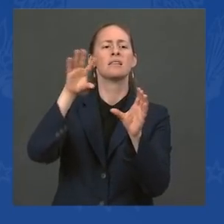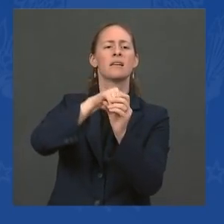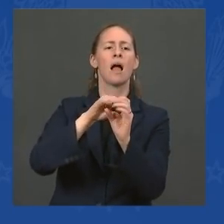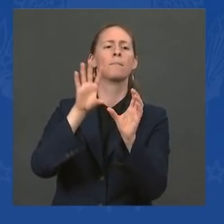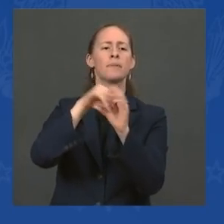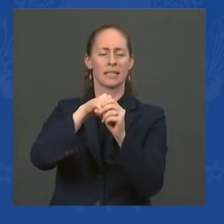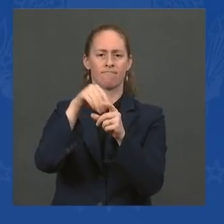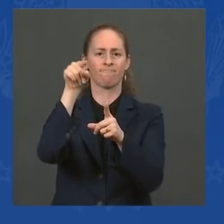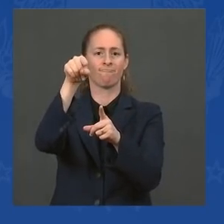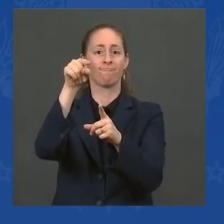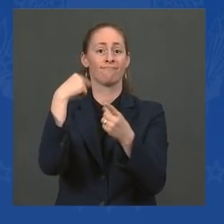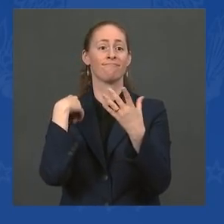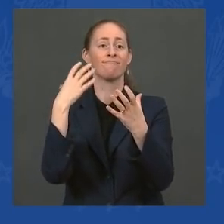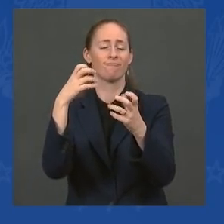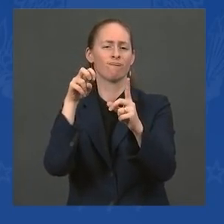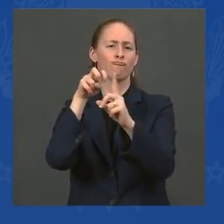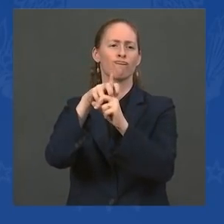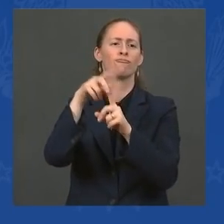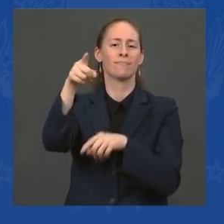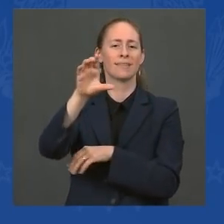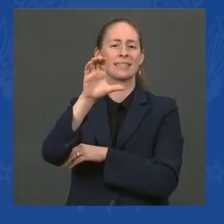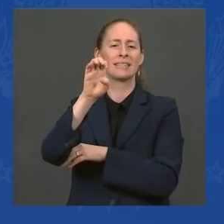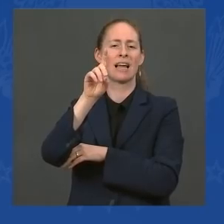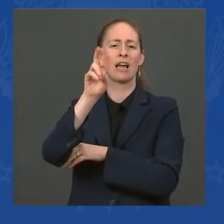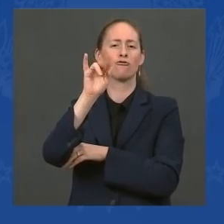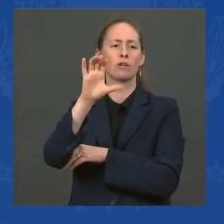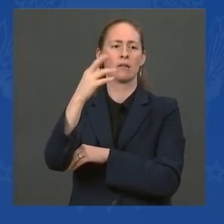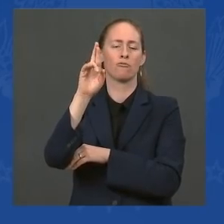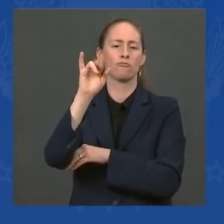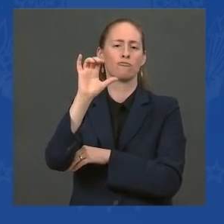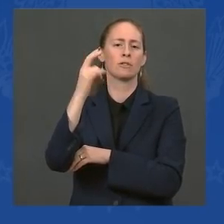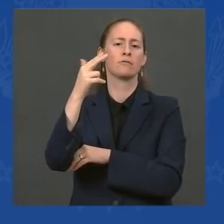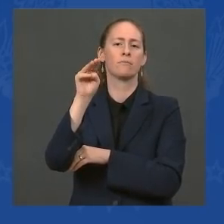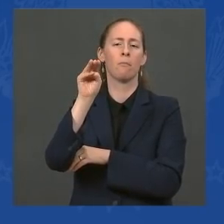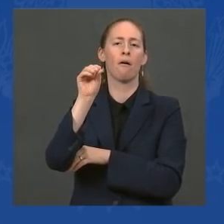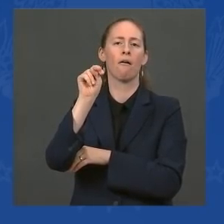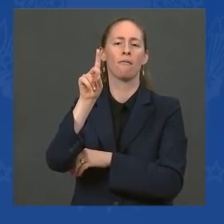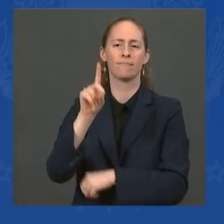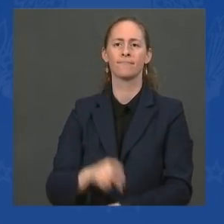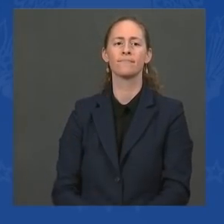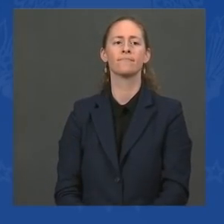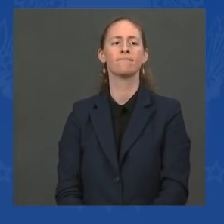Cedric Richmond. Cedric. Mr. Richmond: Thank you, Mr. President. I'll just quickly yield to who --